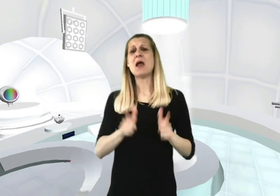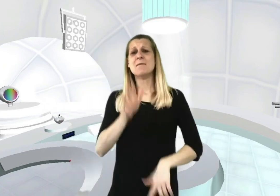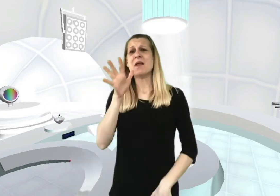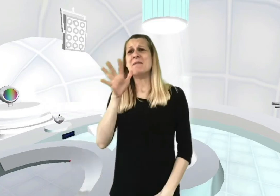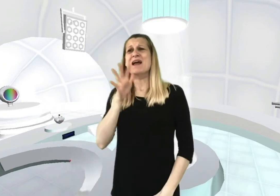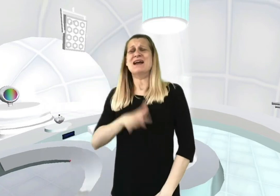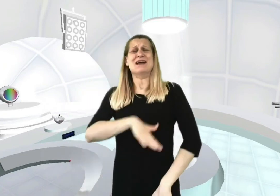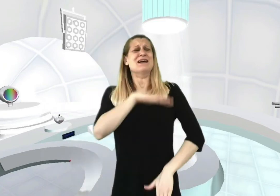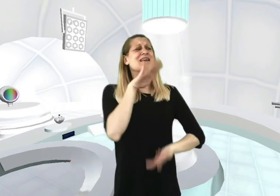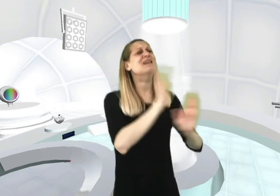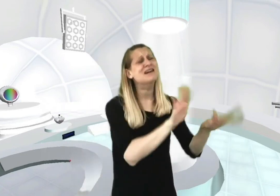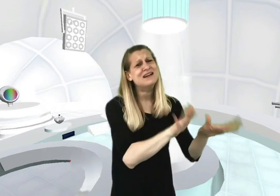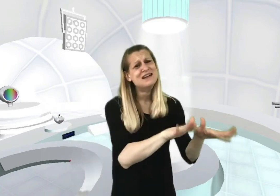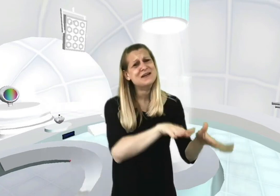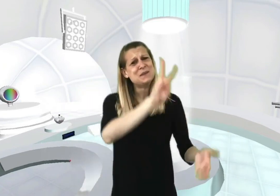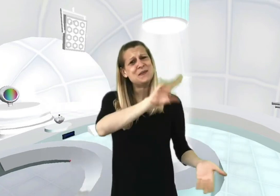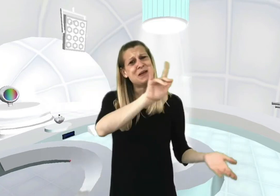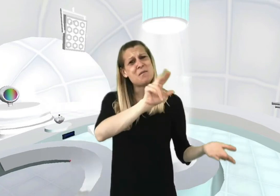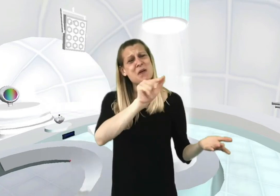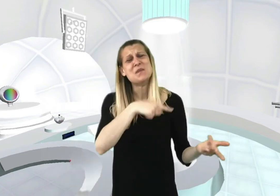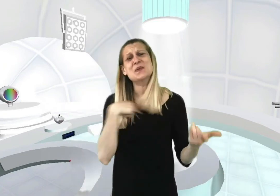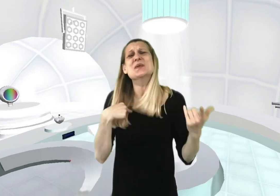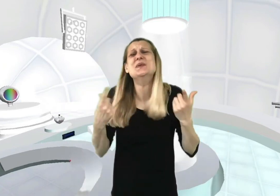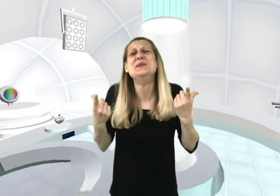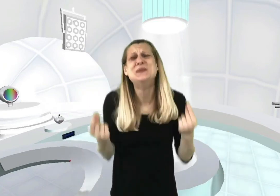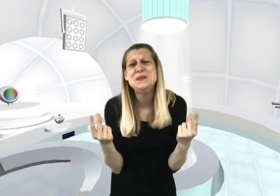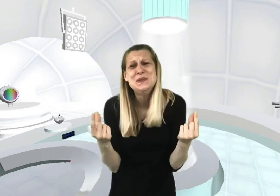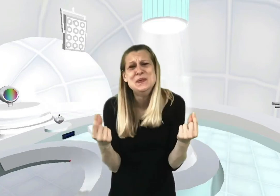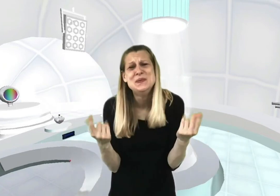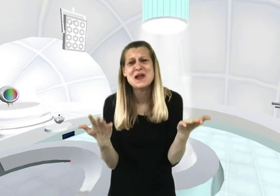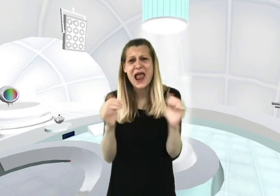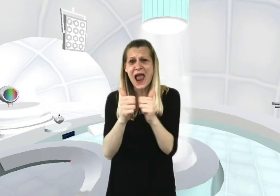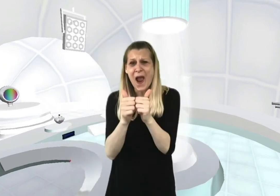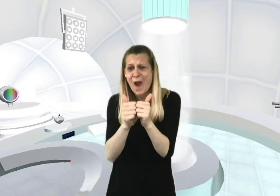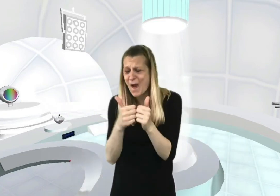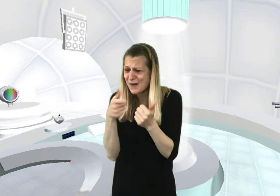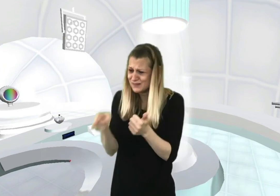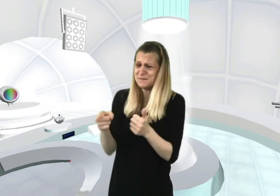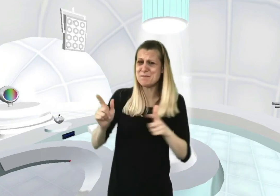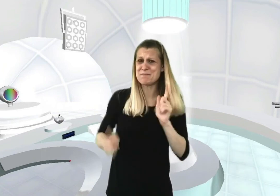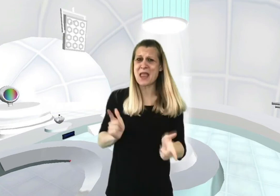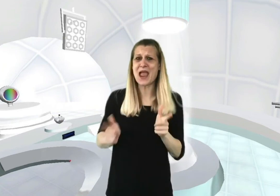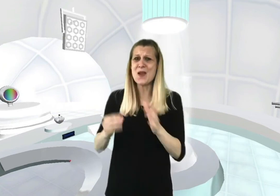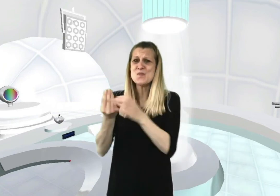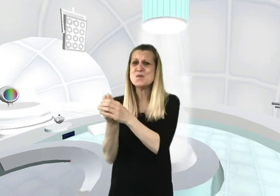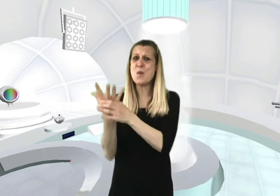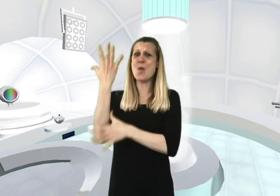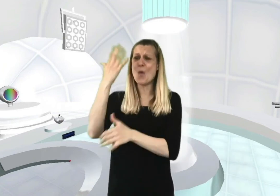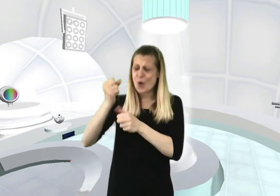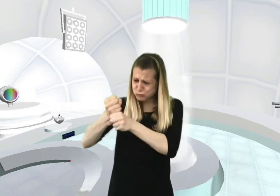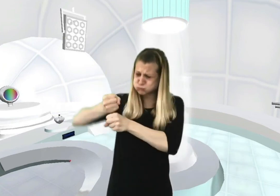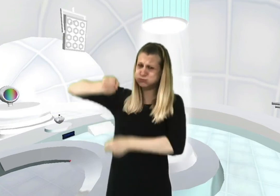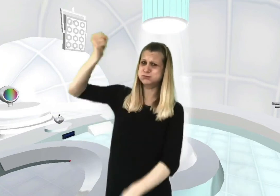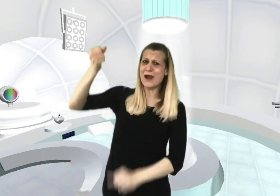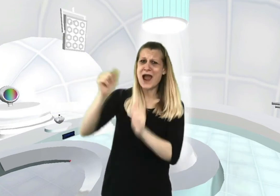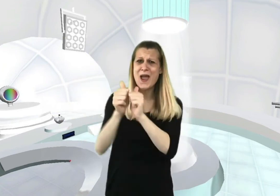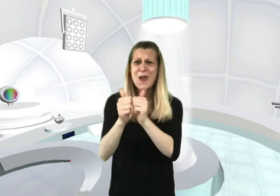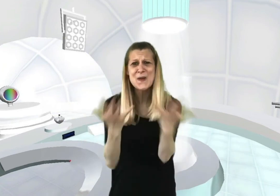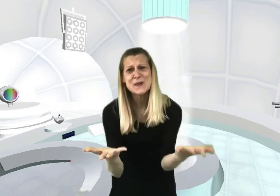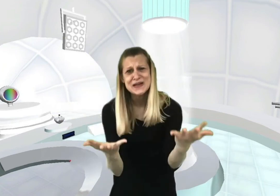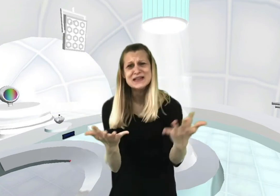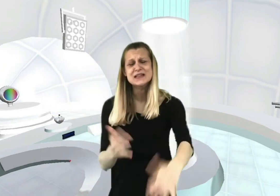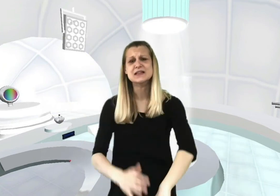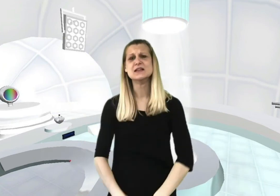"Oh, Mr. Wonka," wailed Mrs. Teavee, "how can we make him grow?"